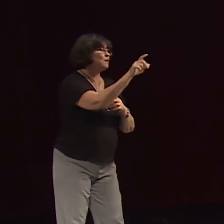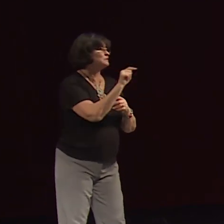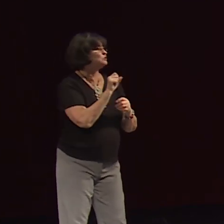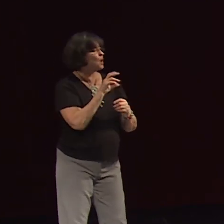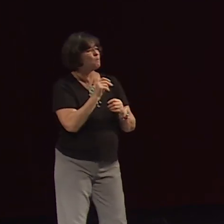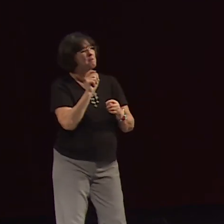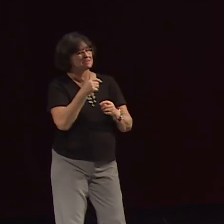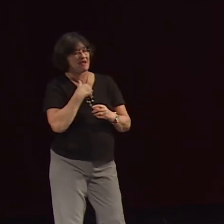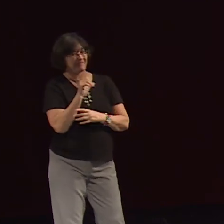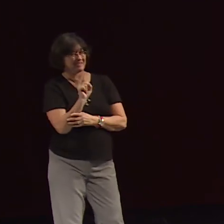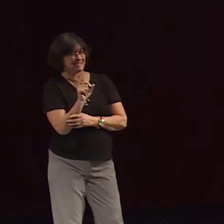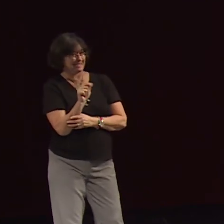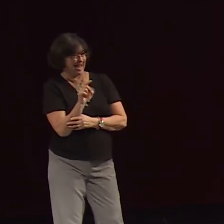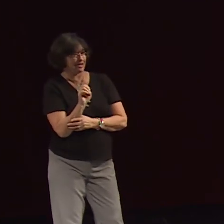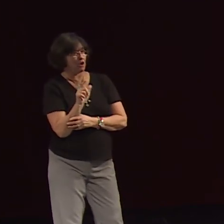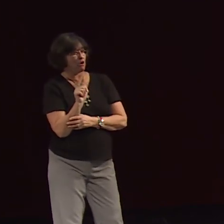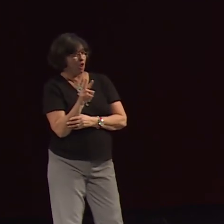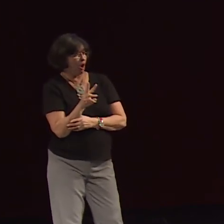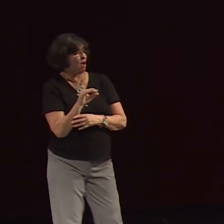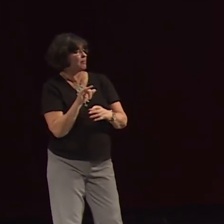It's hard to reach out to those individuals